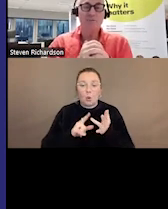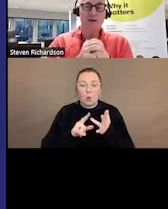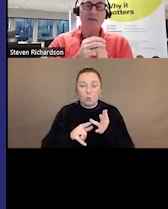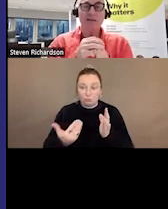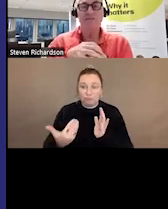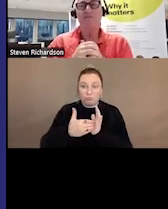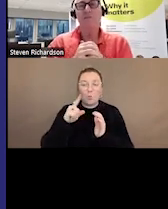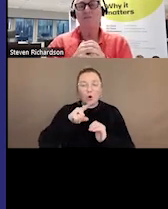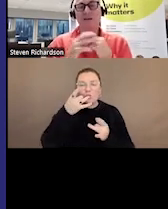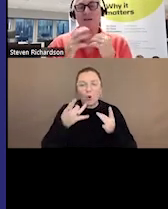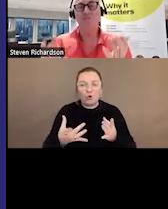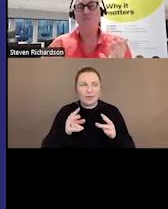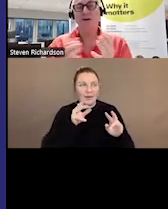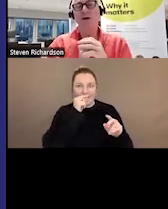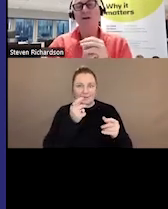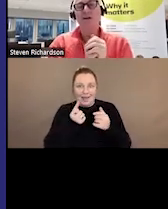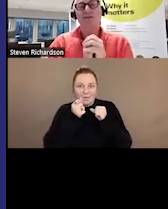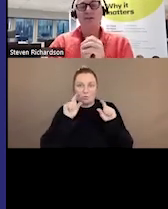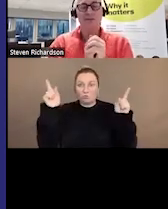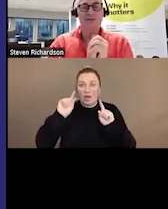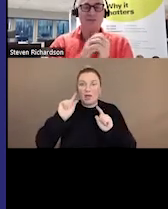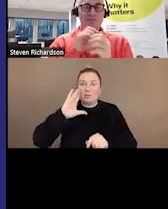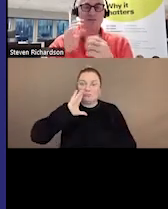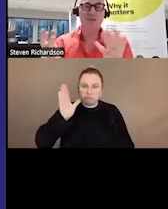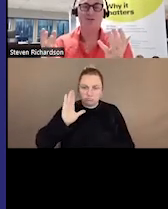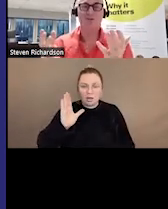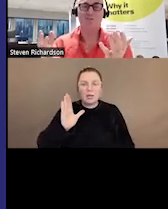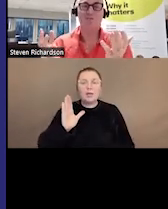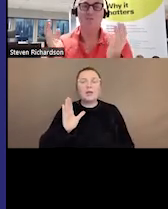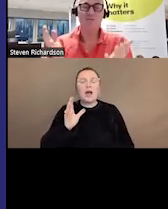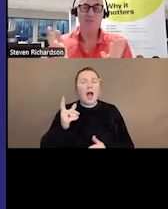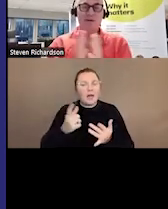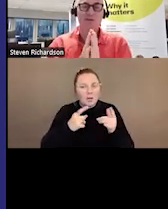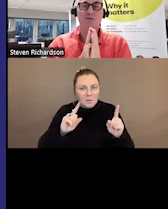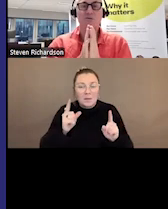you may glean from today's webinar, don't hesitate to reach out to your State Manager